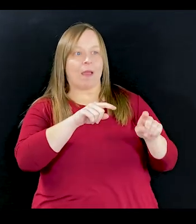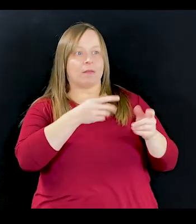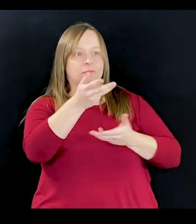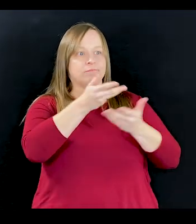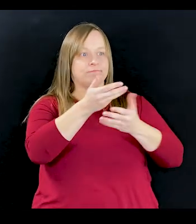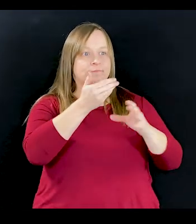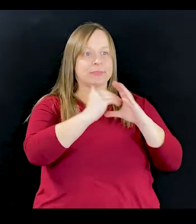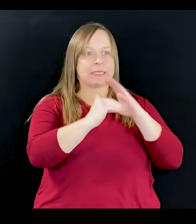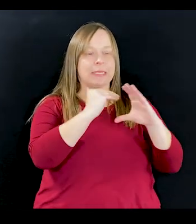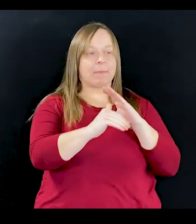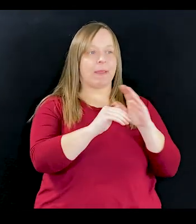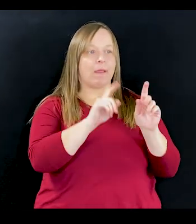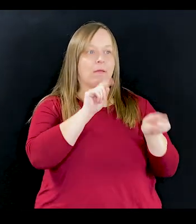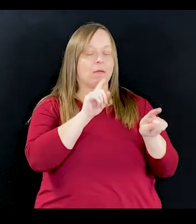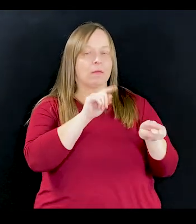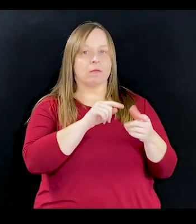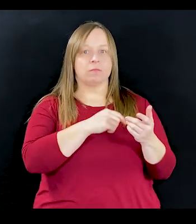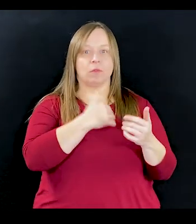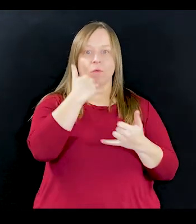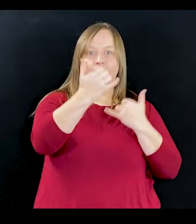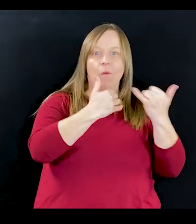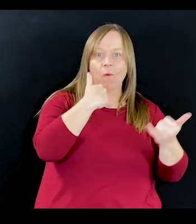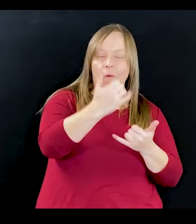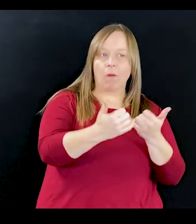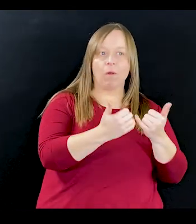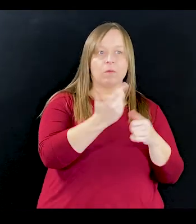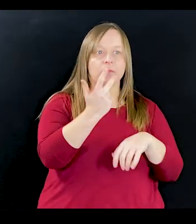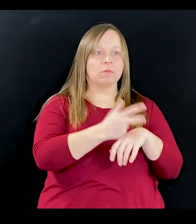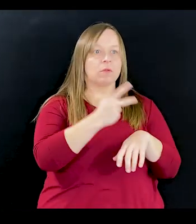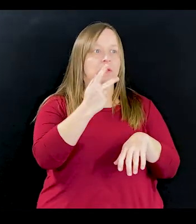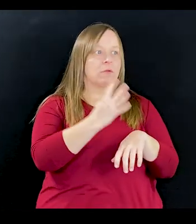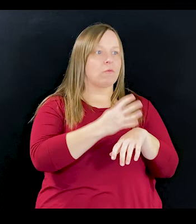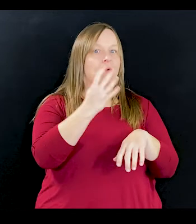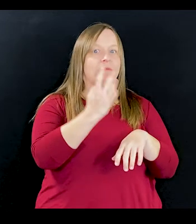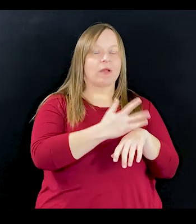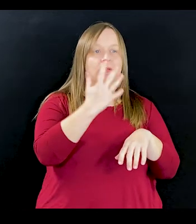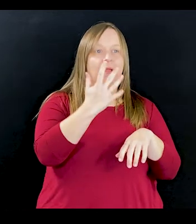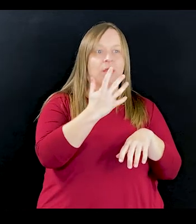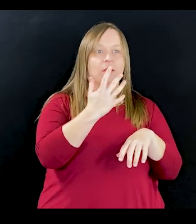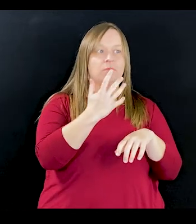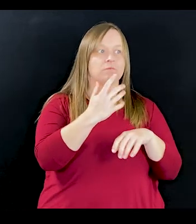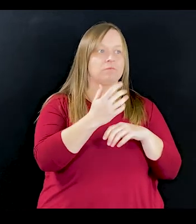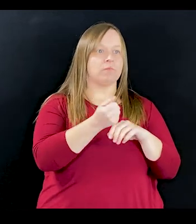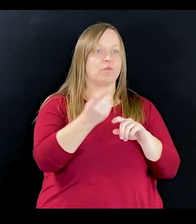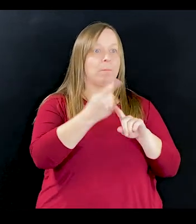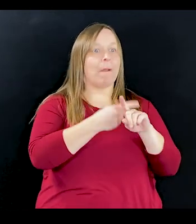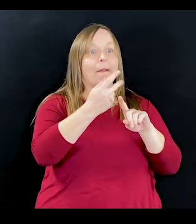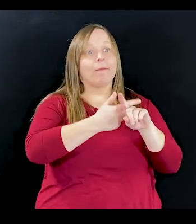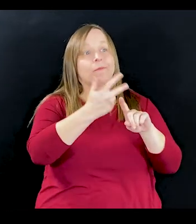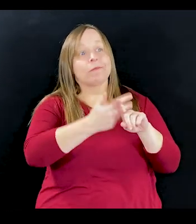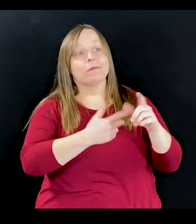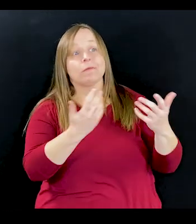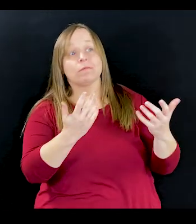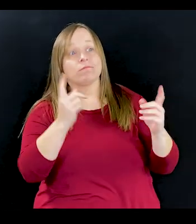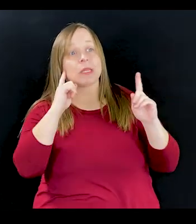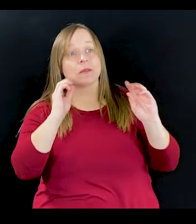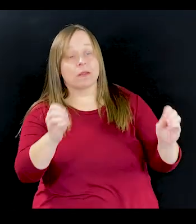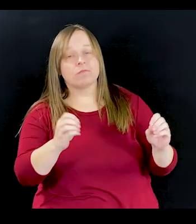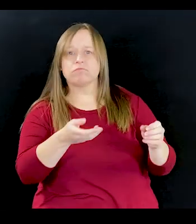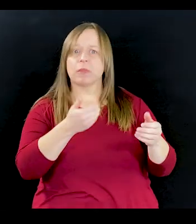correspondence. Sometimes counselors can call a client three, four, or five times. It can go on for several months. ACCES-VR does reserve